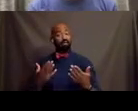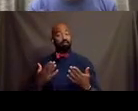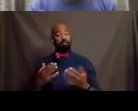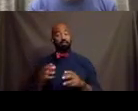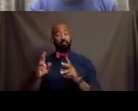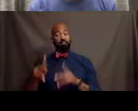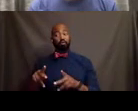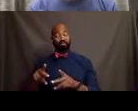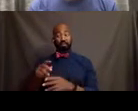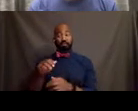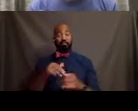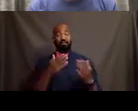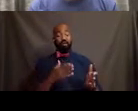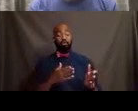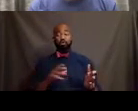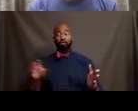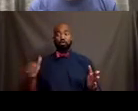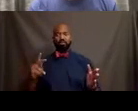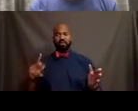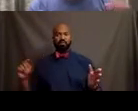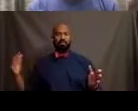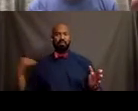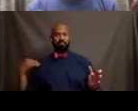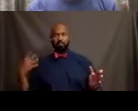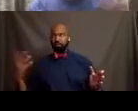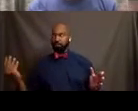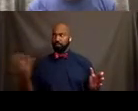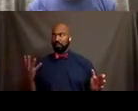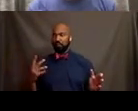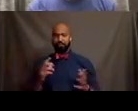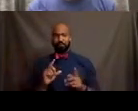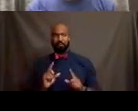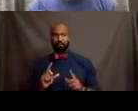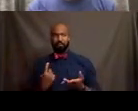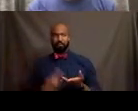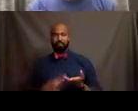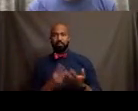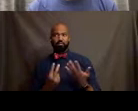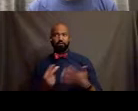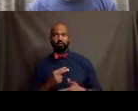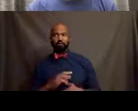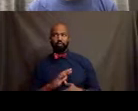or you have the opportunity to review online. So there are many institutions,